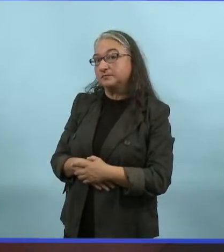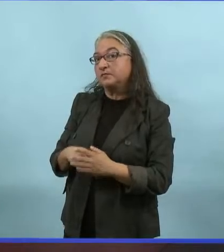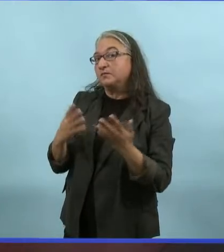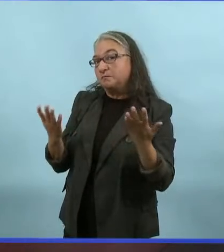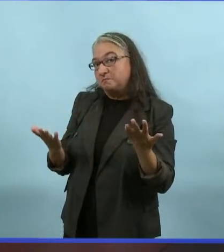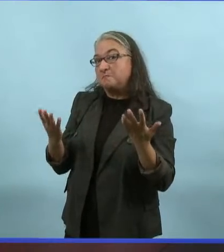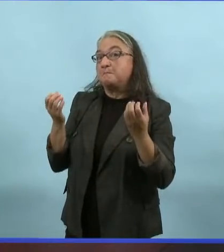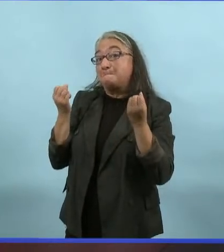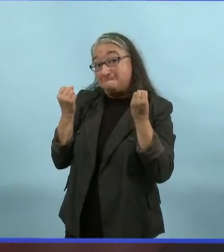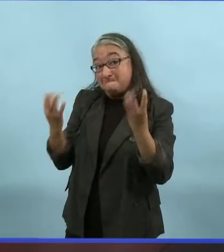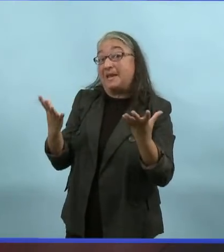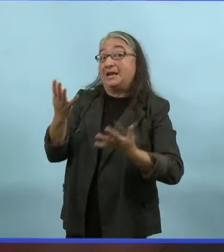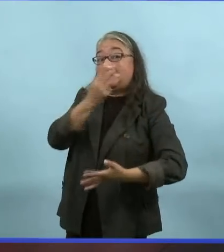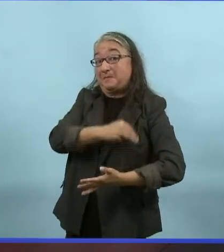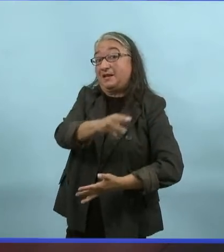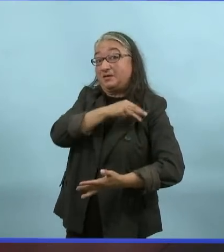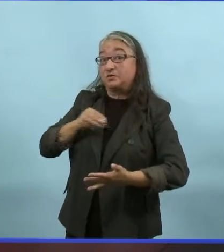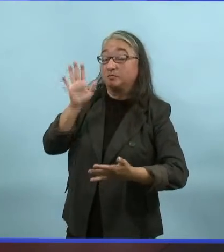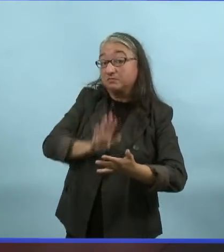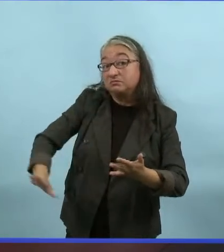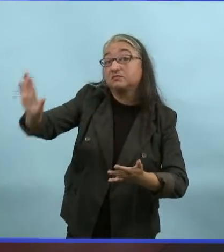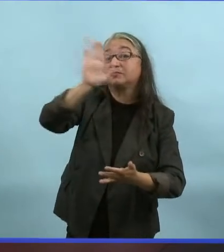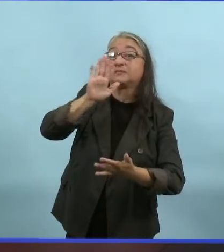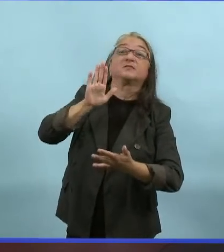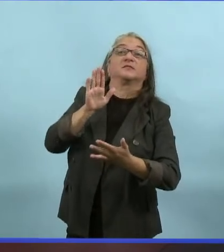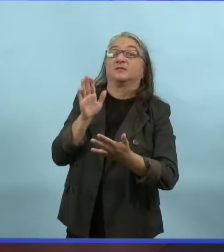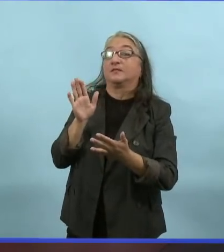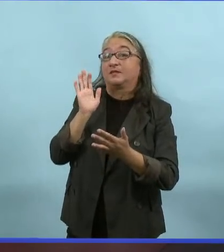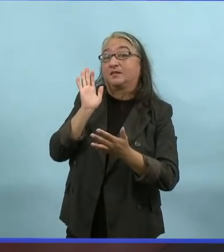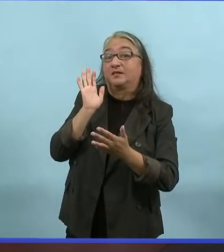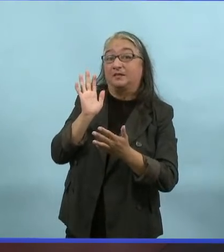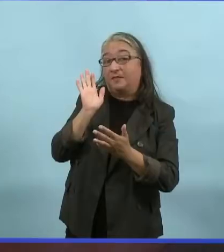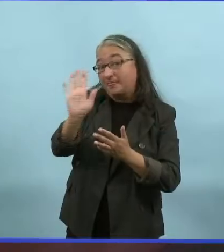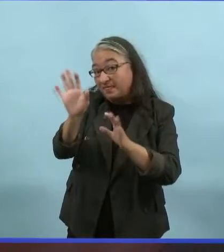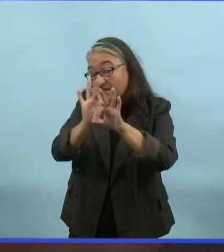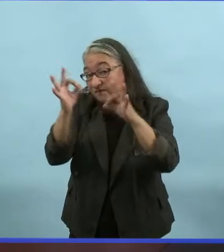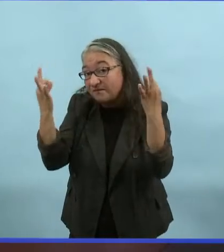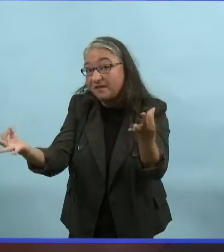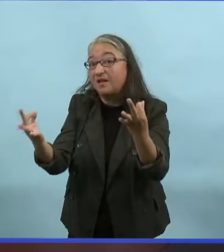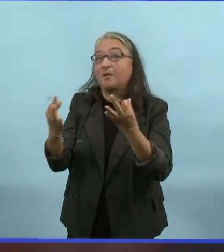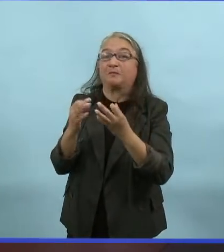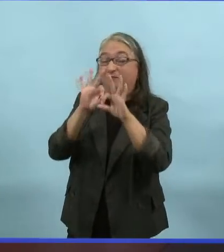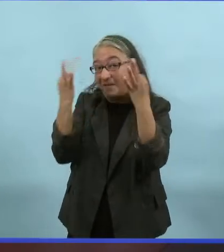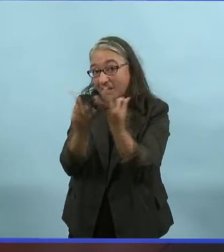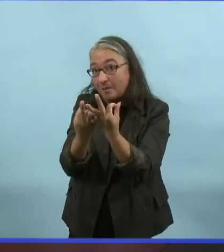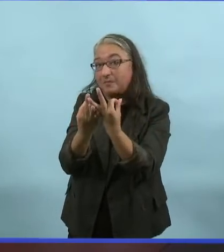there's a lot of tension between vaccines and those who aren't vaccinated as things reopen and